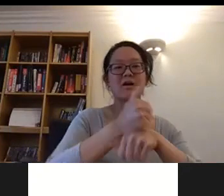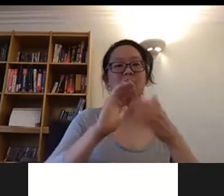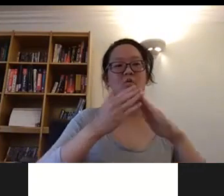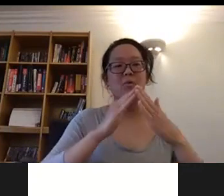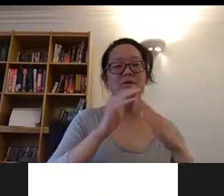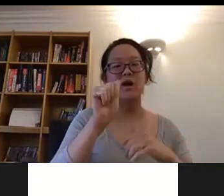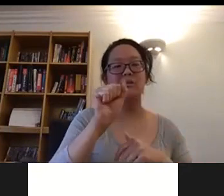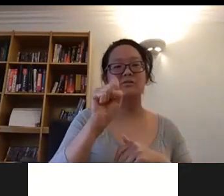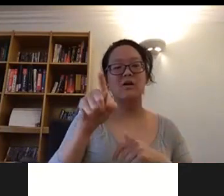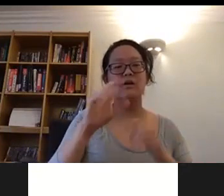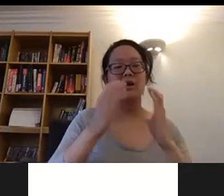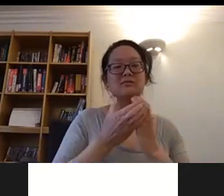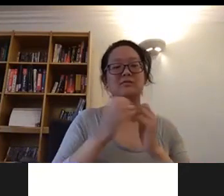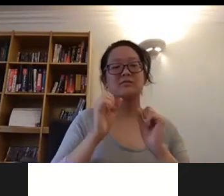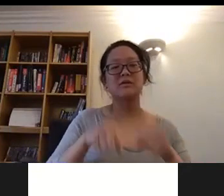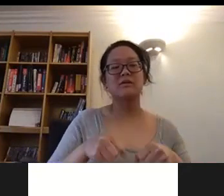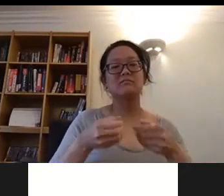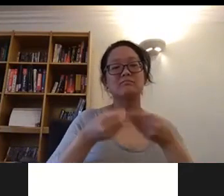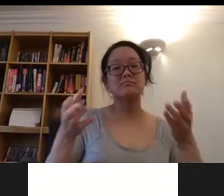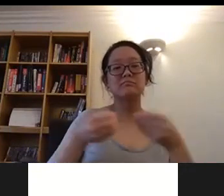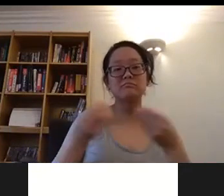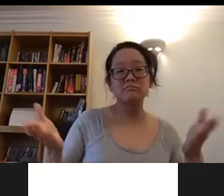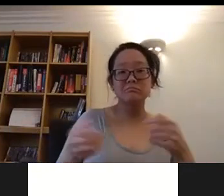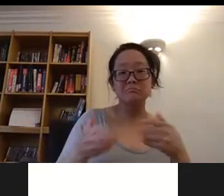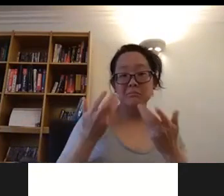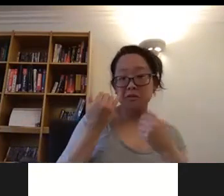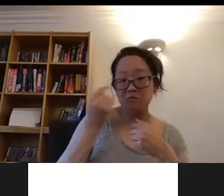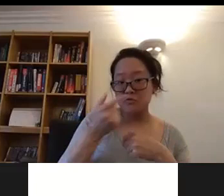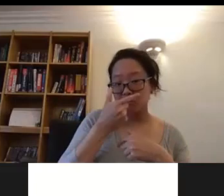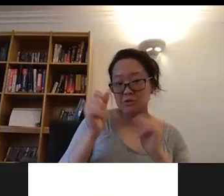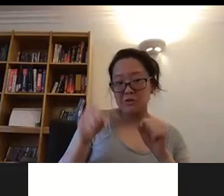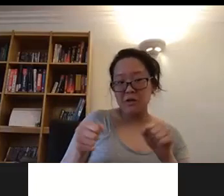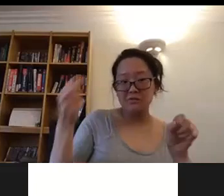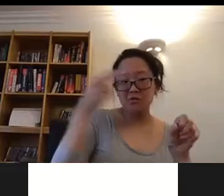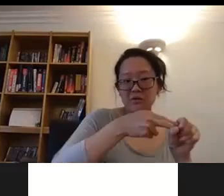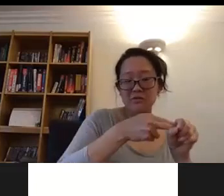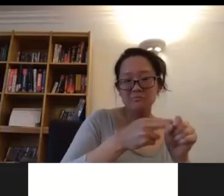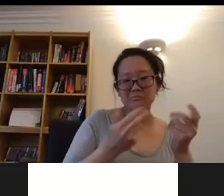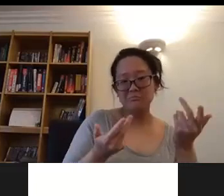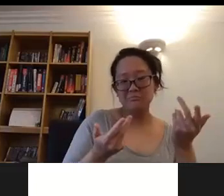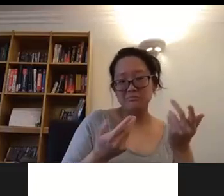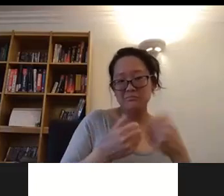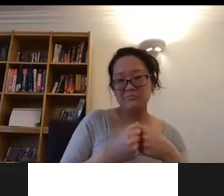They need to set up some kind of community ASL classes where commonly and easily